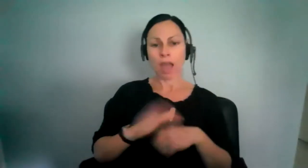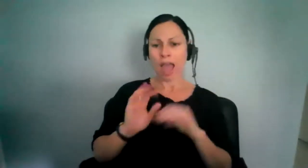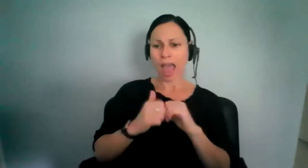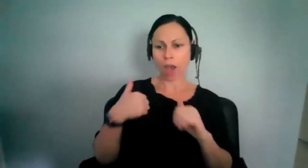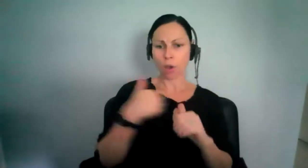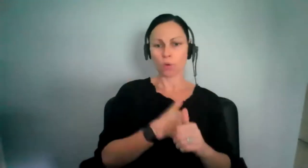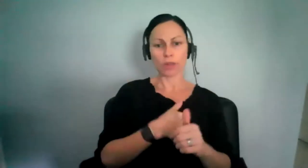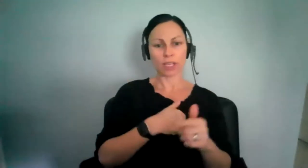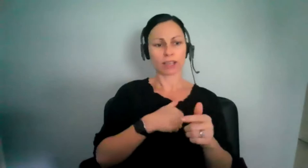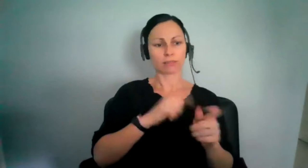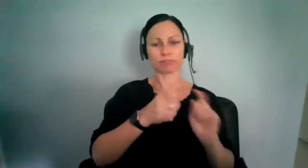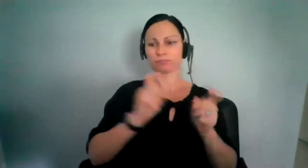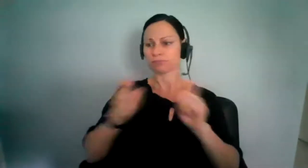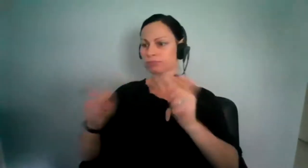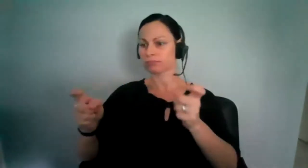their segment of that wealth.